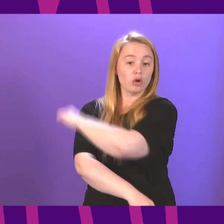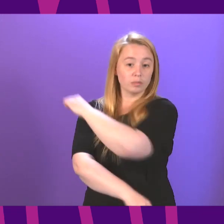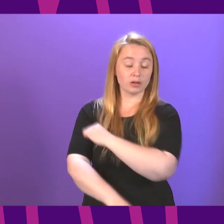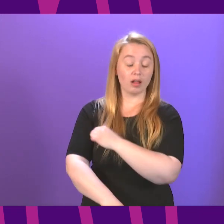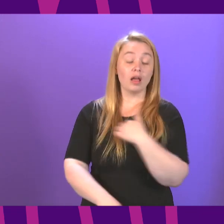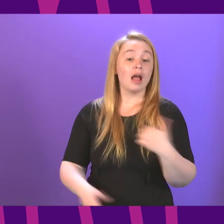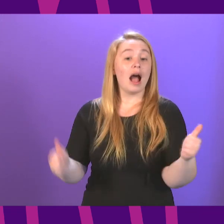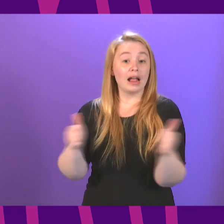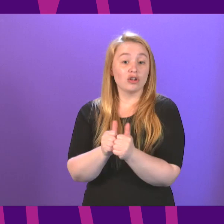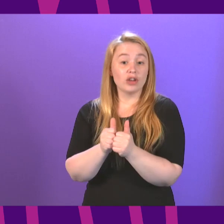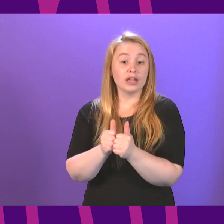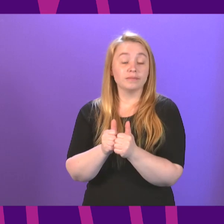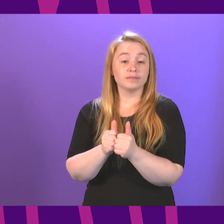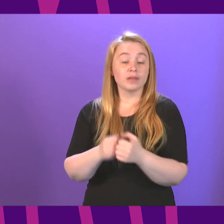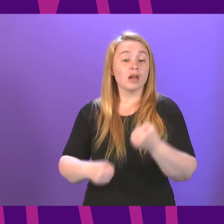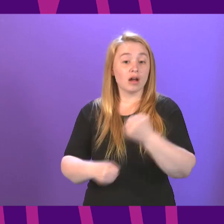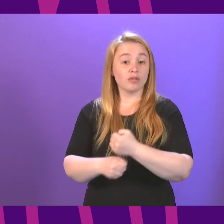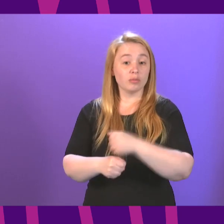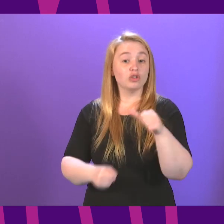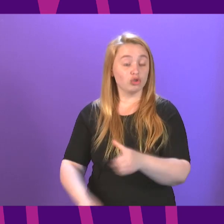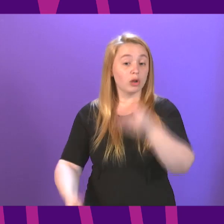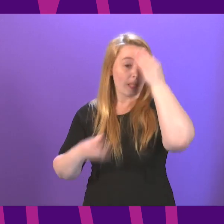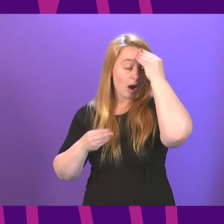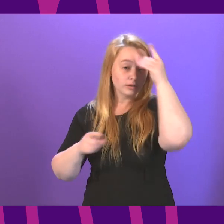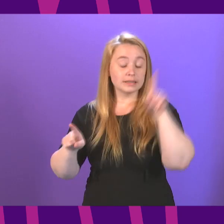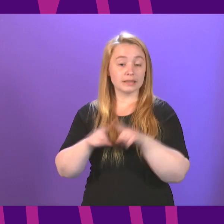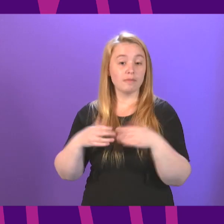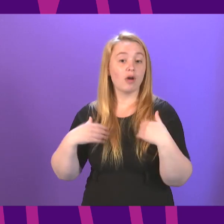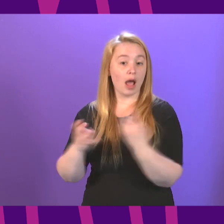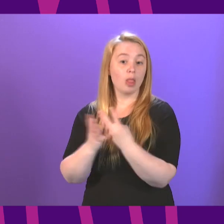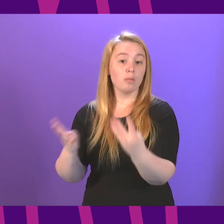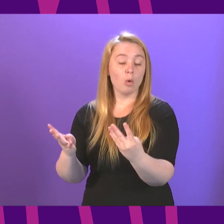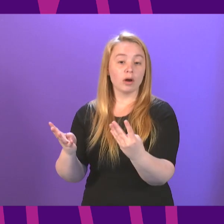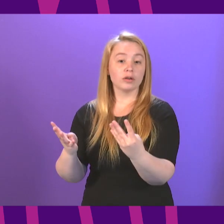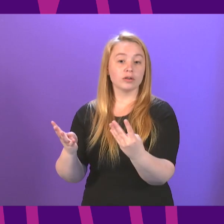are issues for the Government, as there are for the health board. I hope that, whatever